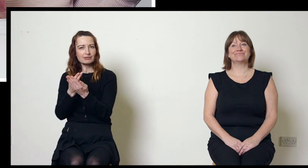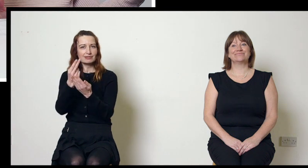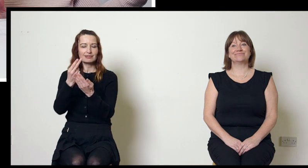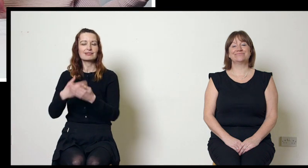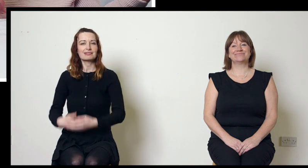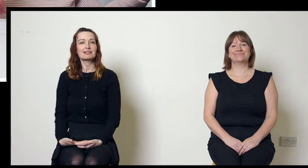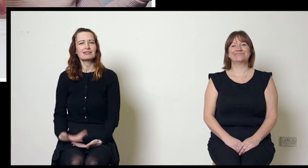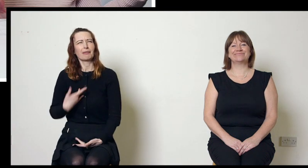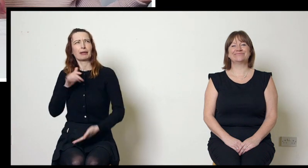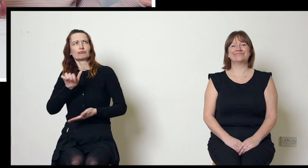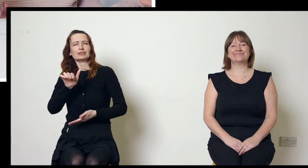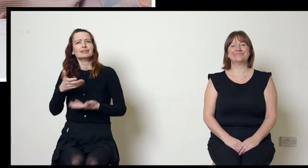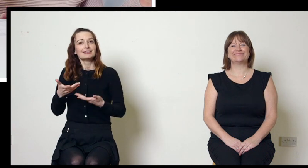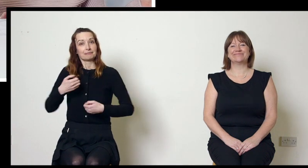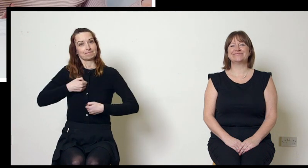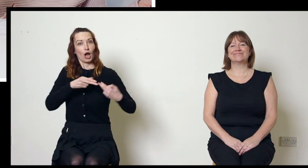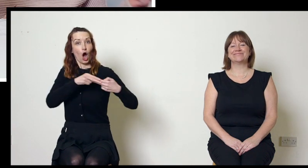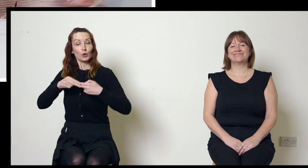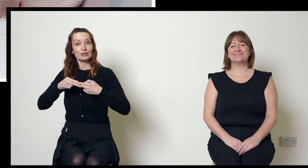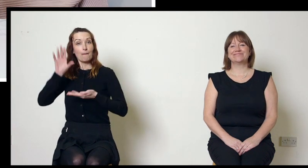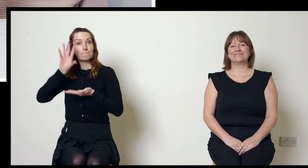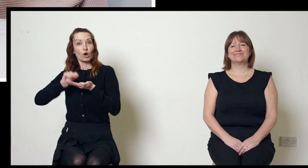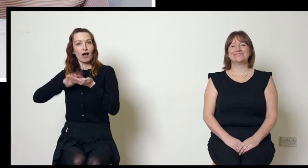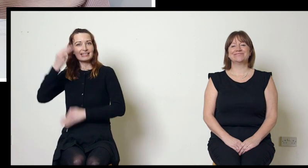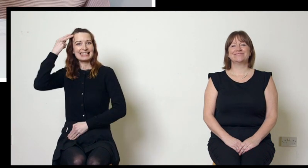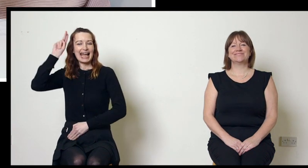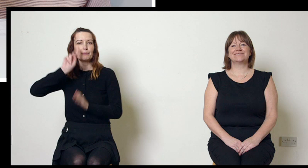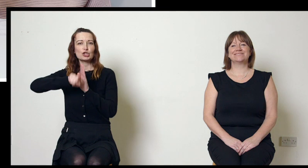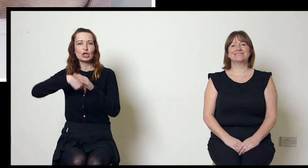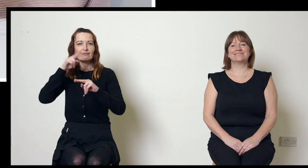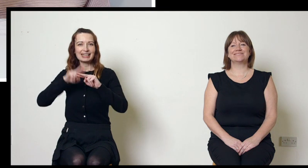Exactly! Right? So, I'm hosting this one. I'm julie Fernandez and I've worked in the media industry